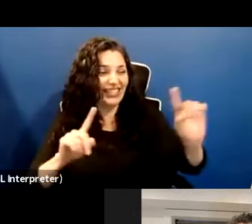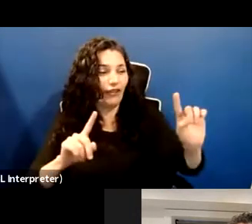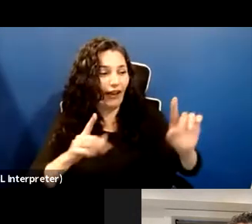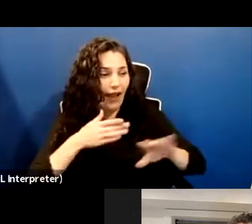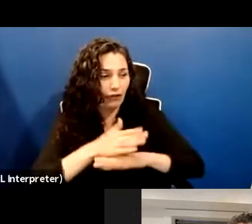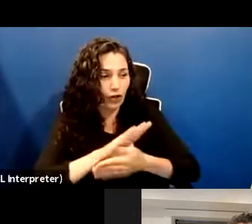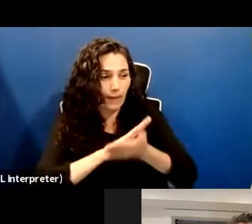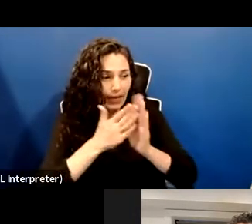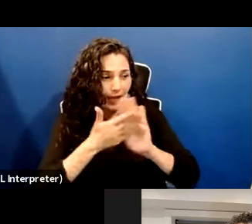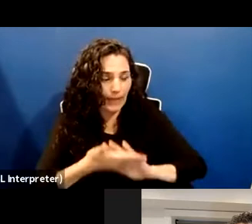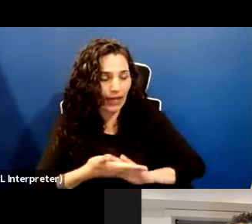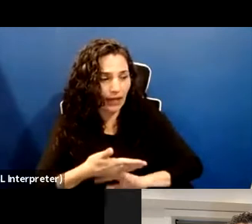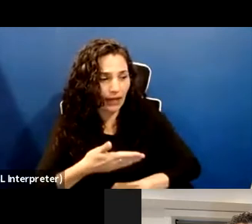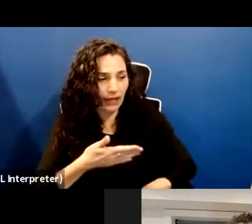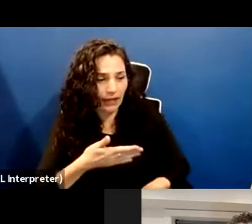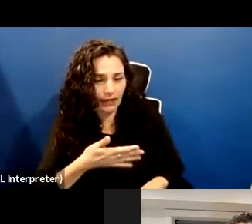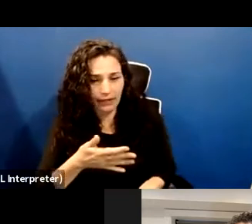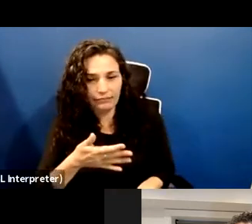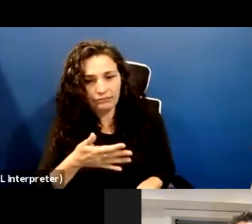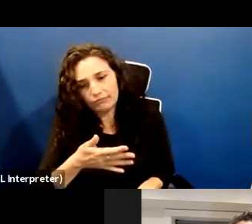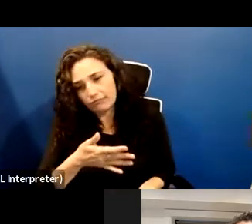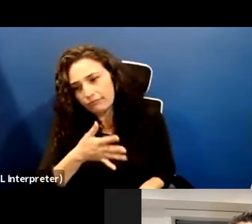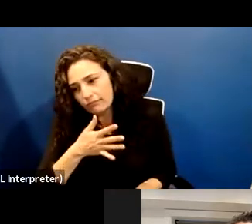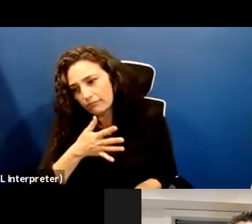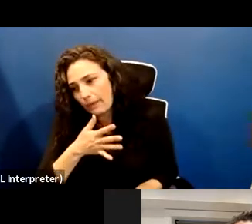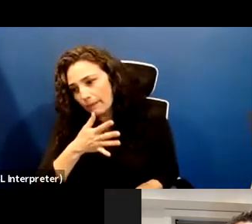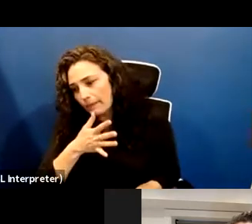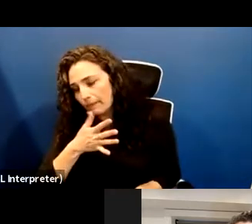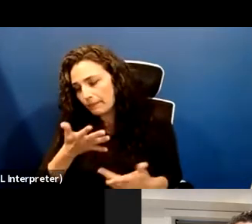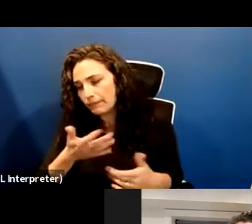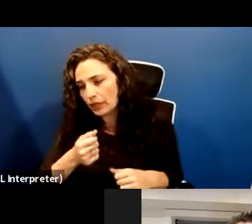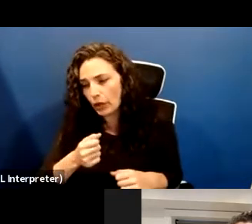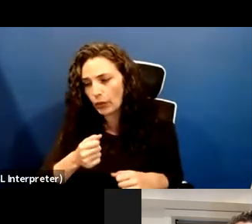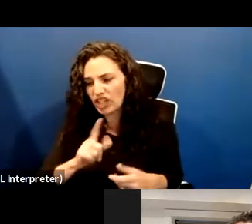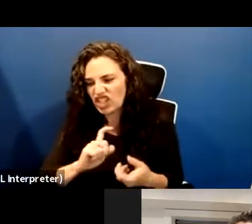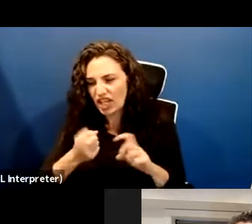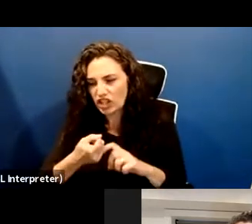It really changed me personally and professionally. It gave me a deeper insight